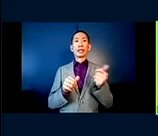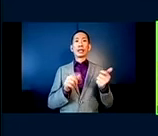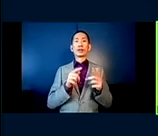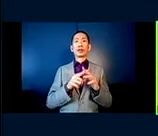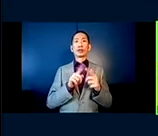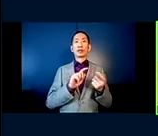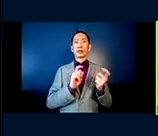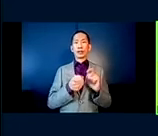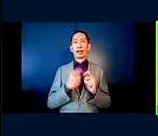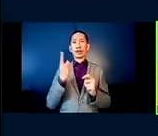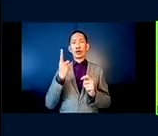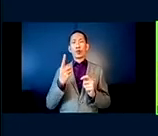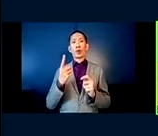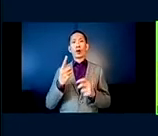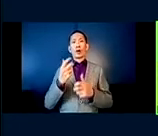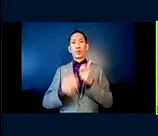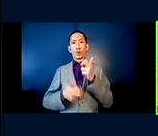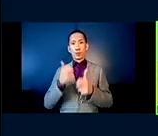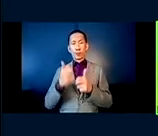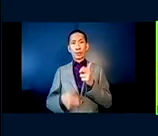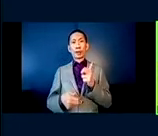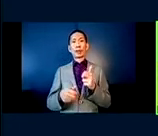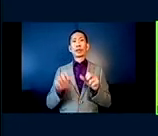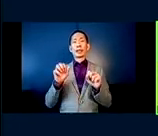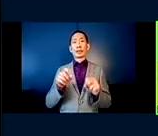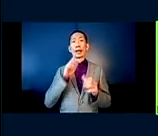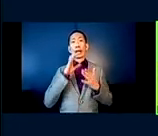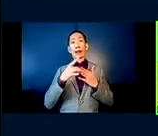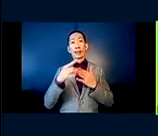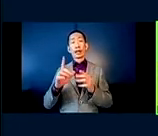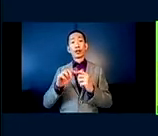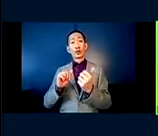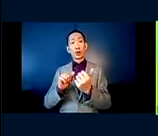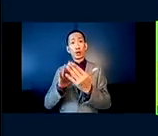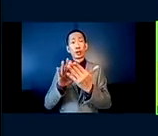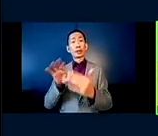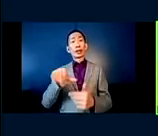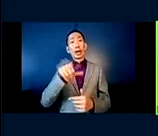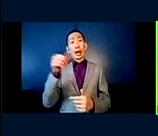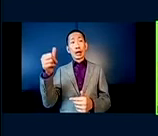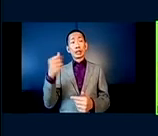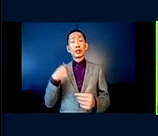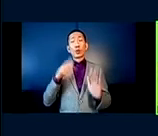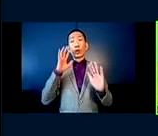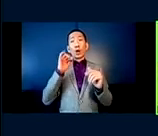CHANGED ANOTHER CAN START TO CHANGE SO ADDRESSING ONE VACCINE PROBLEM CAN LEAD TO ADDRESSING OTHERS.